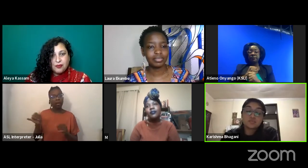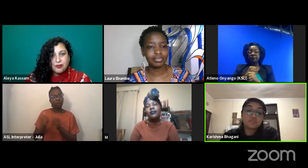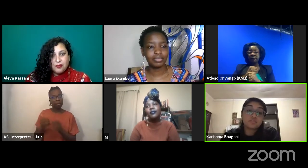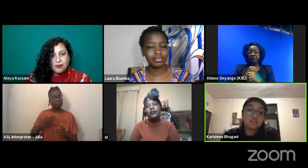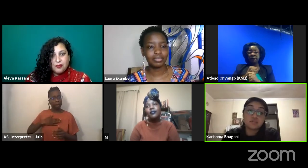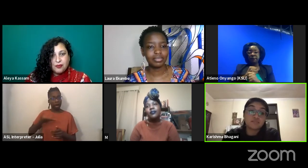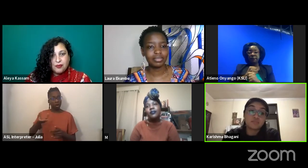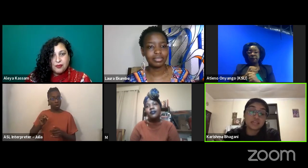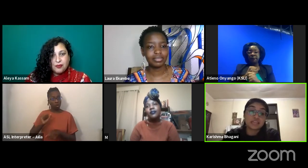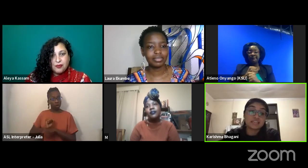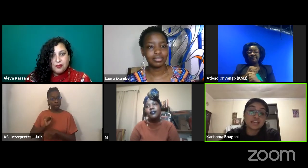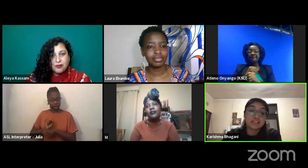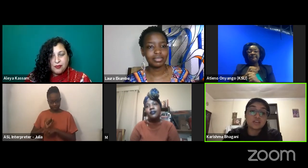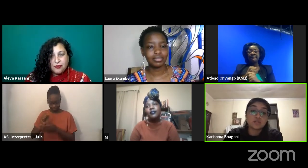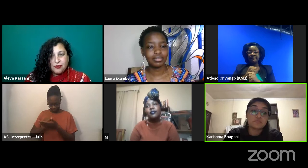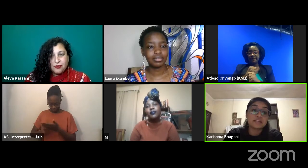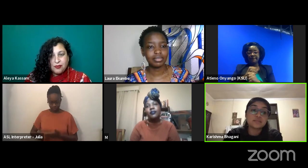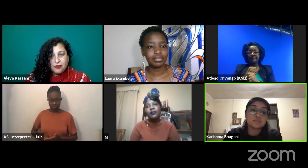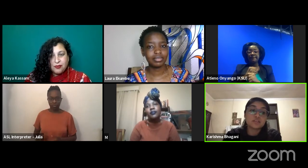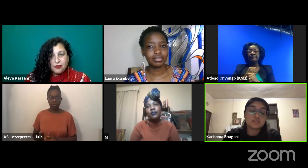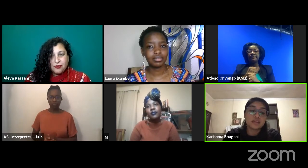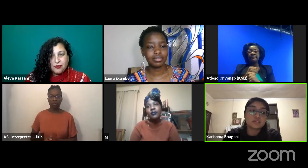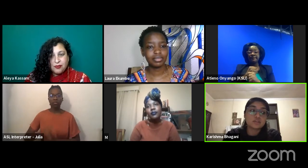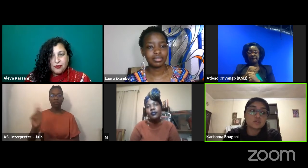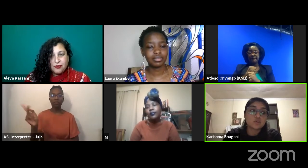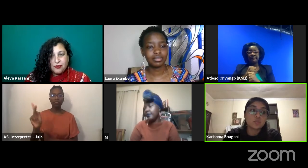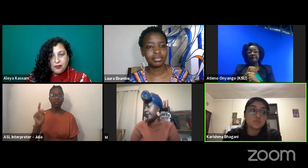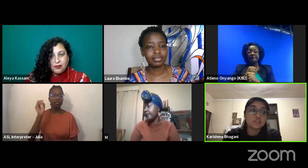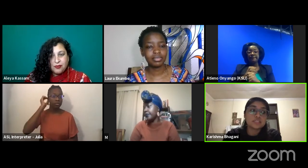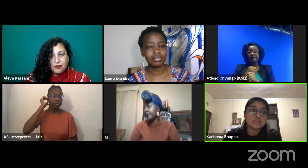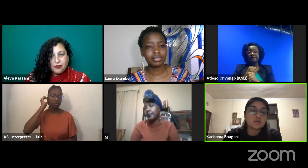Such a profound way of putting it. And I think it really speaks to that community